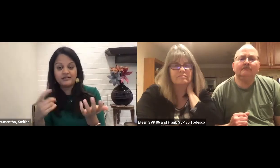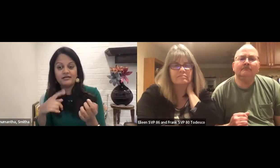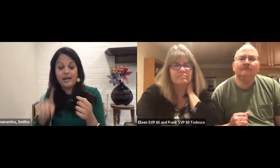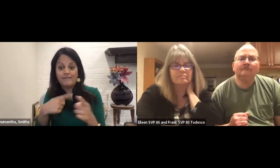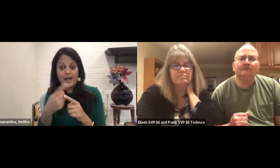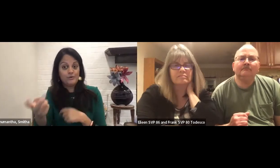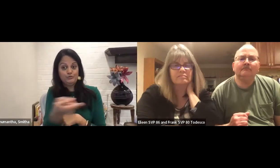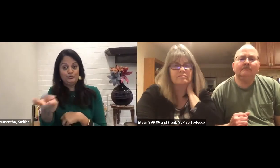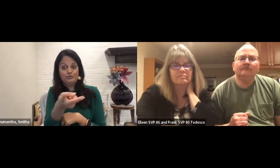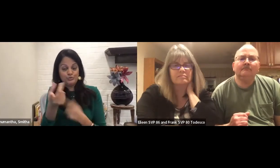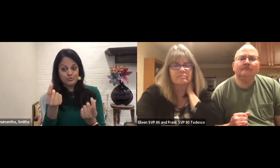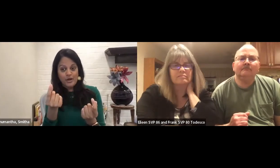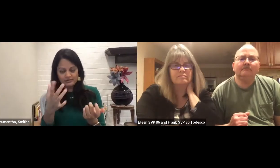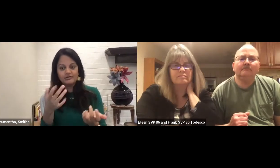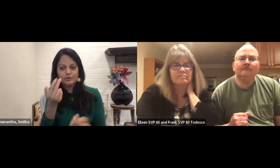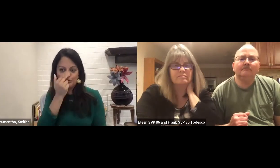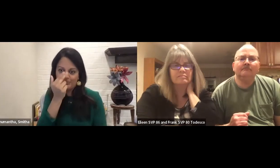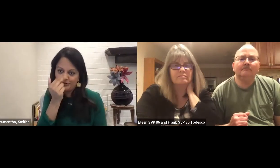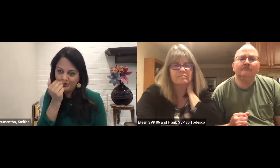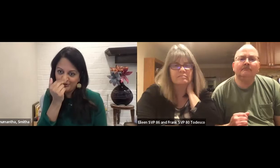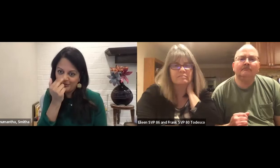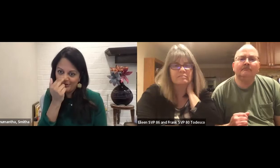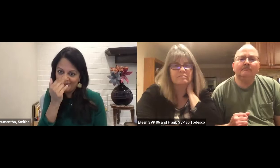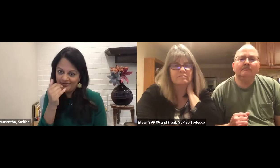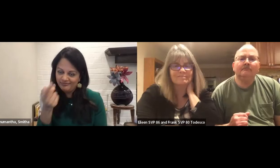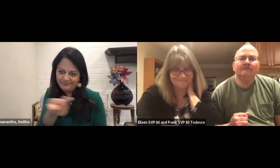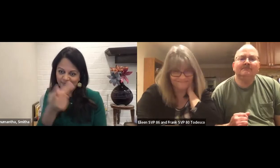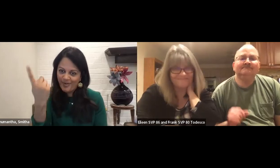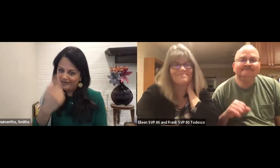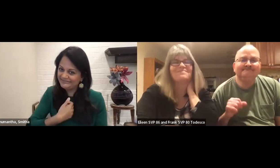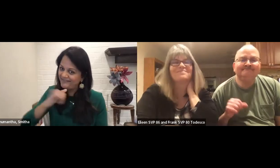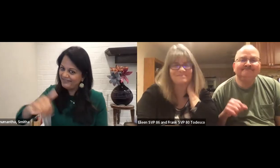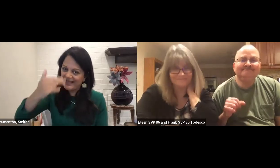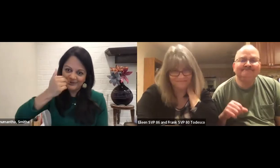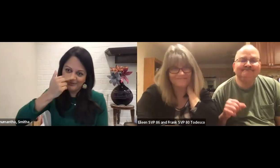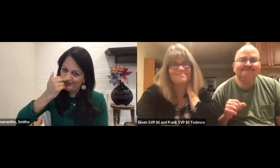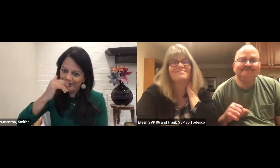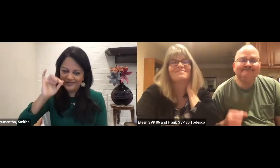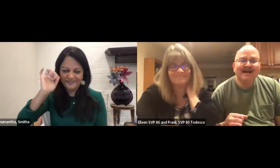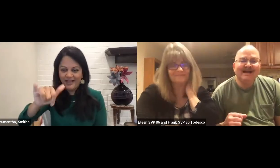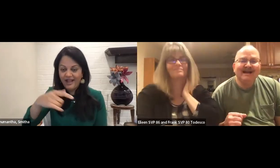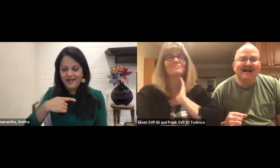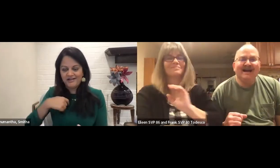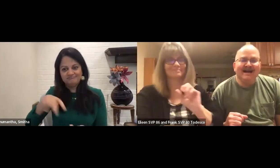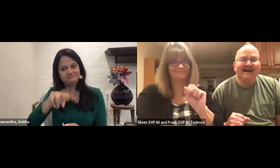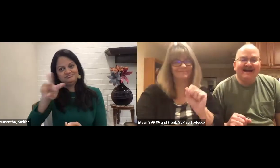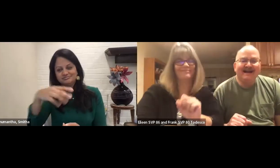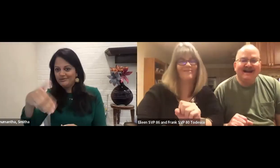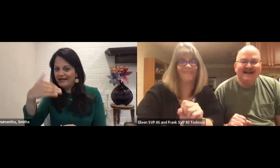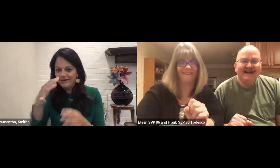and I noticed, one thing about the two of you is that you have such great humor. You have to have a sense of humor,